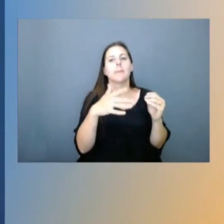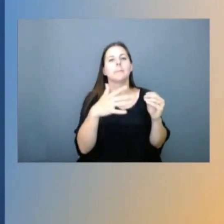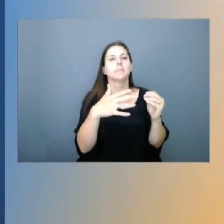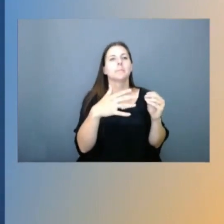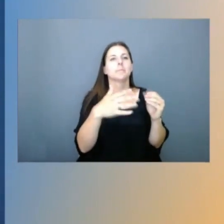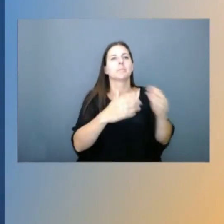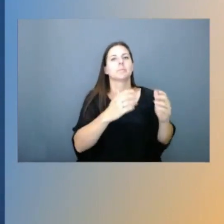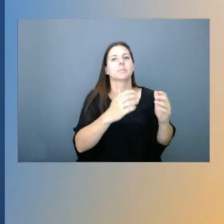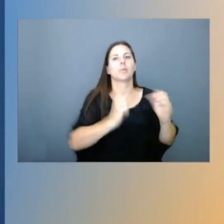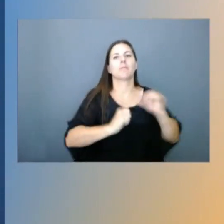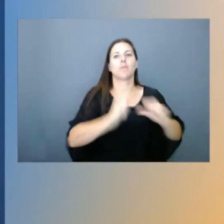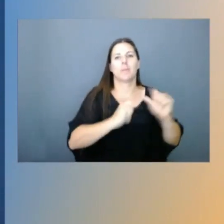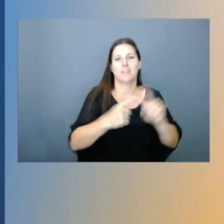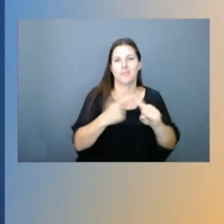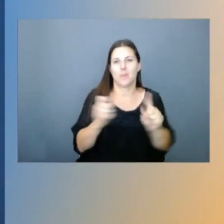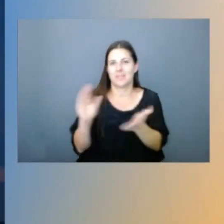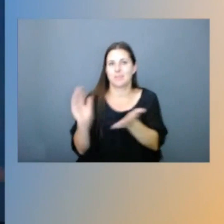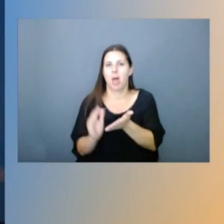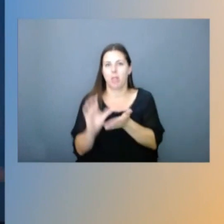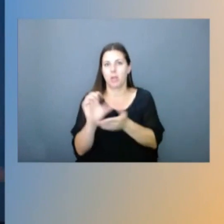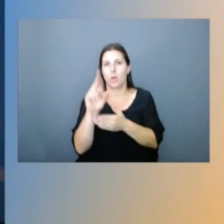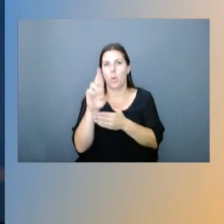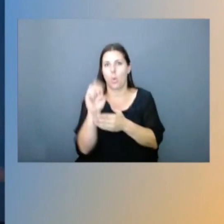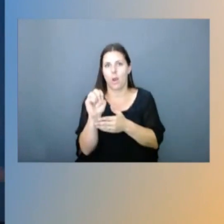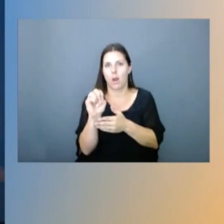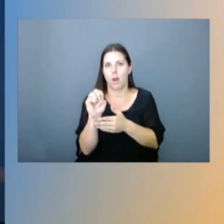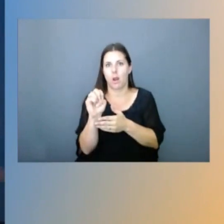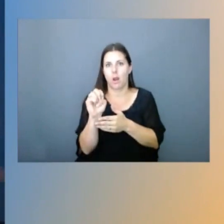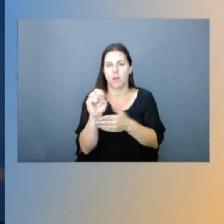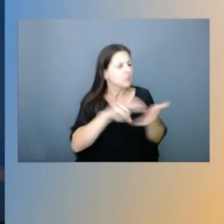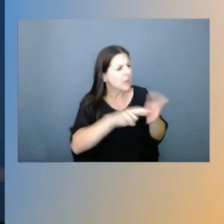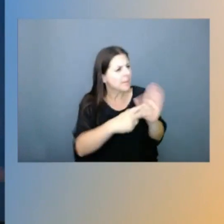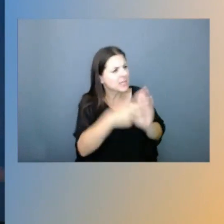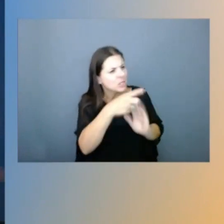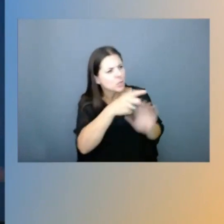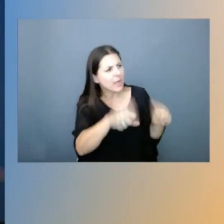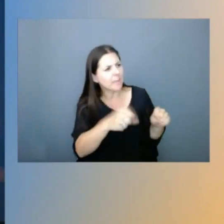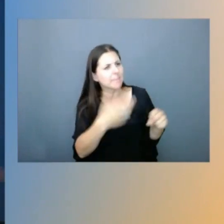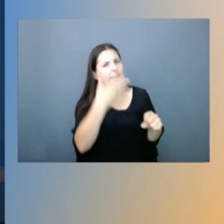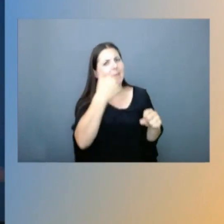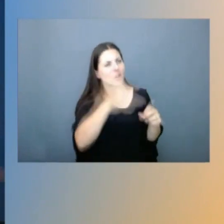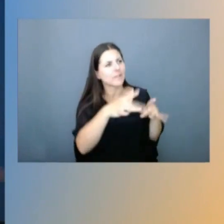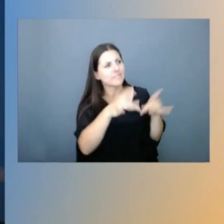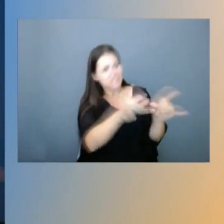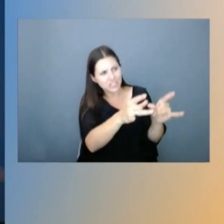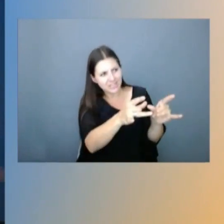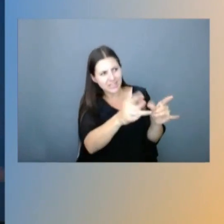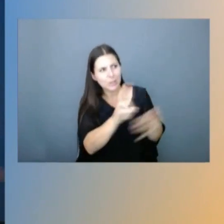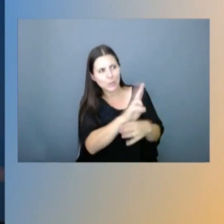And that means you're more able to better and more efficiently use the CPU, right? - Sure, definitely. Running hotter means you're,